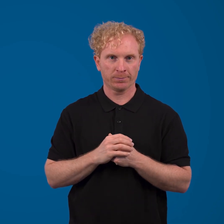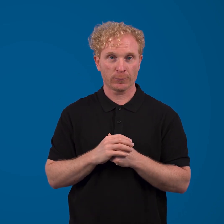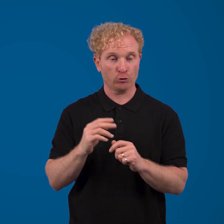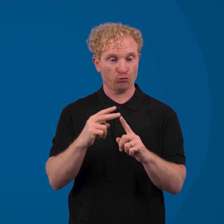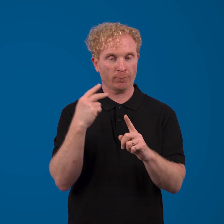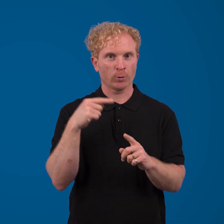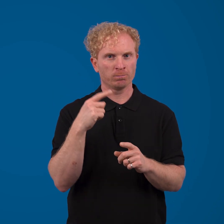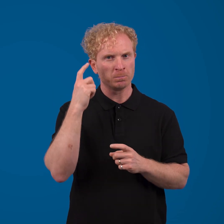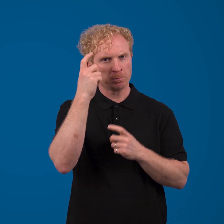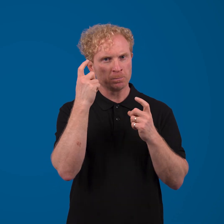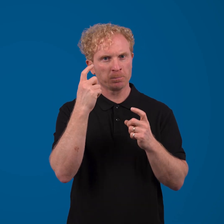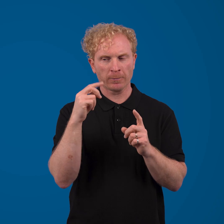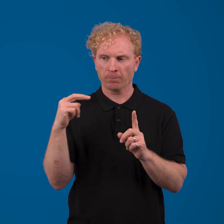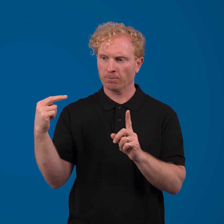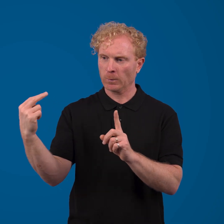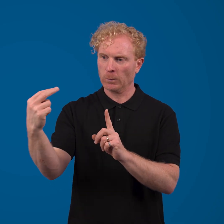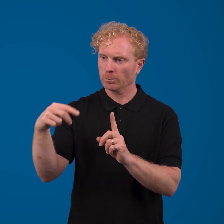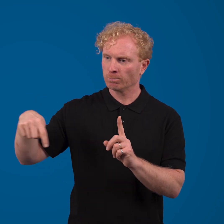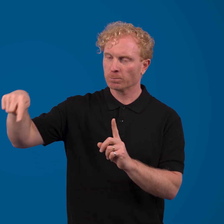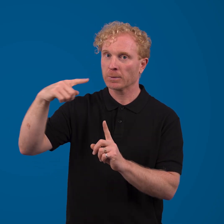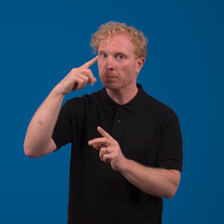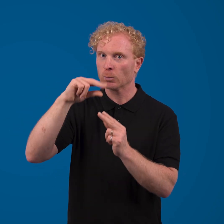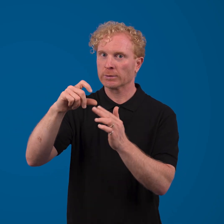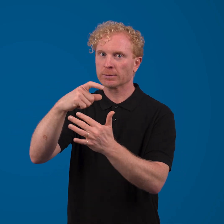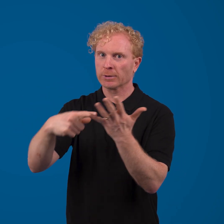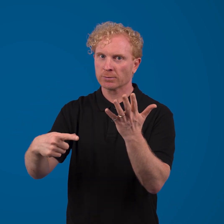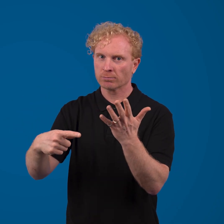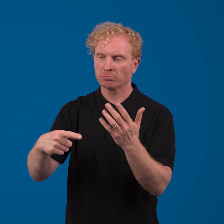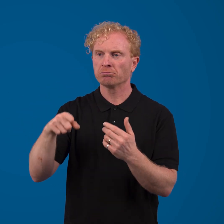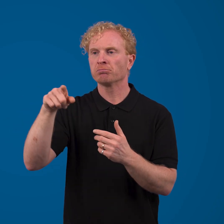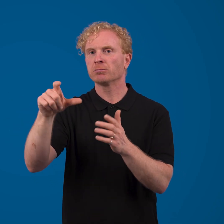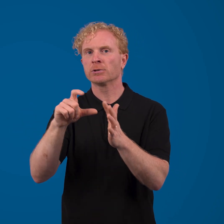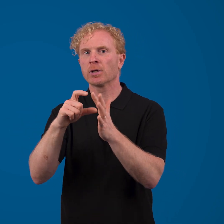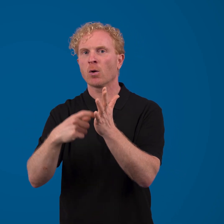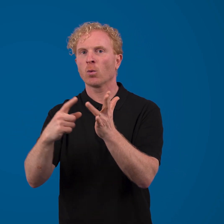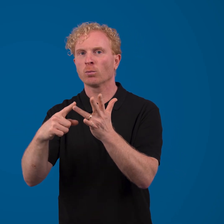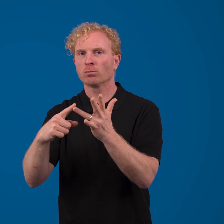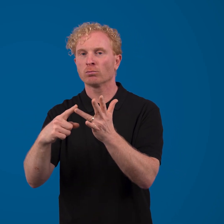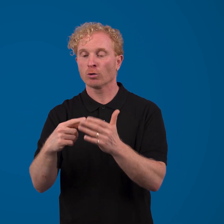The Review has considered the views of people with disability and DRO’s,